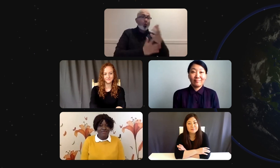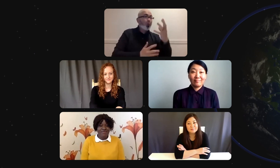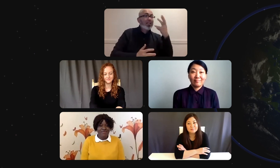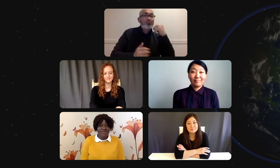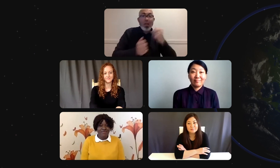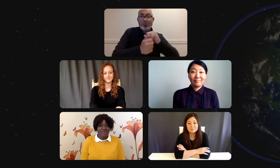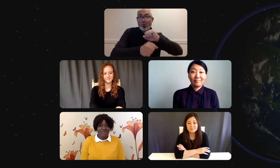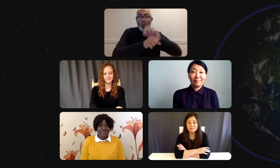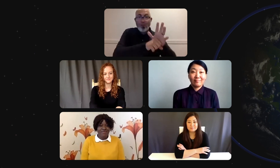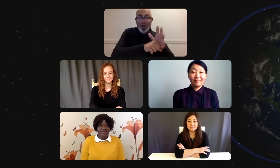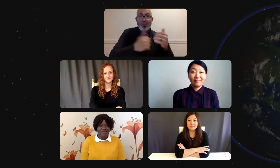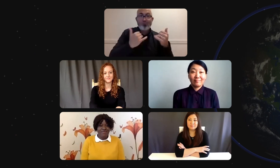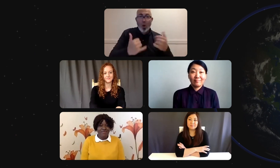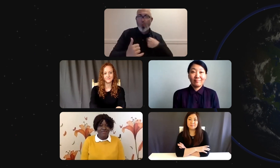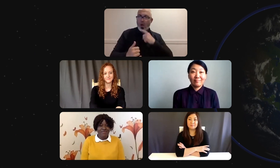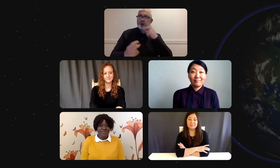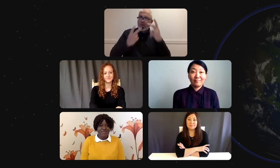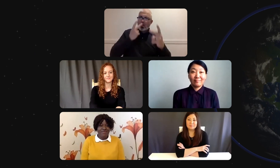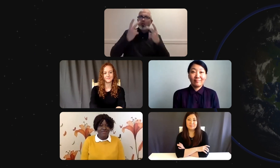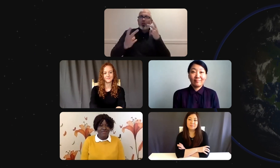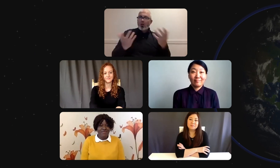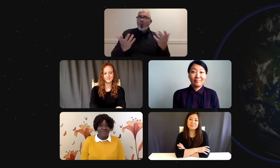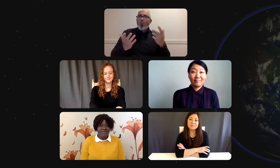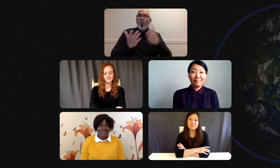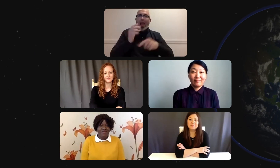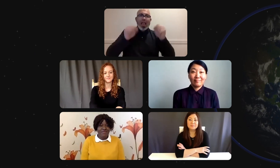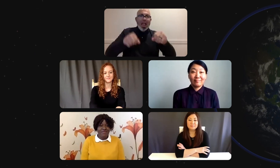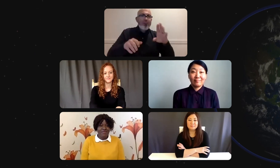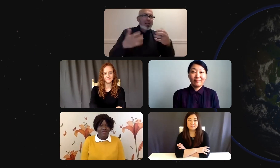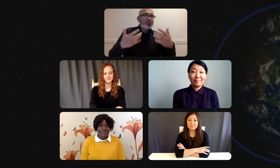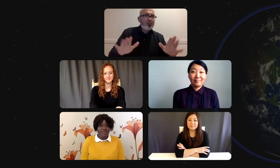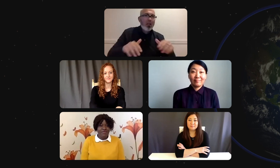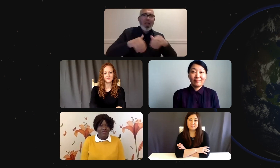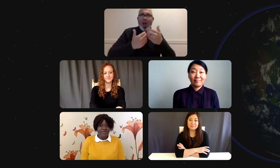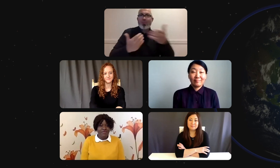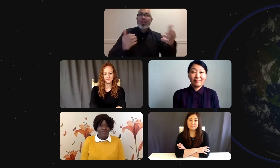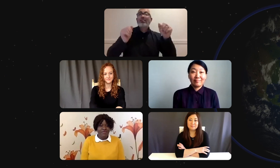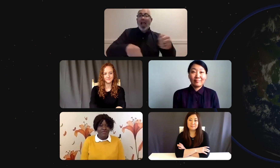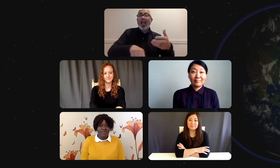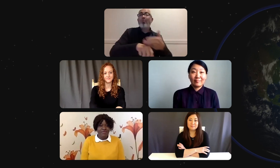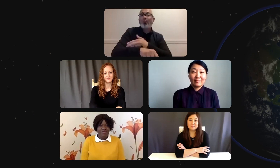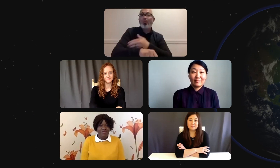a better place to live. We're all living through the Coronavirus.